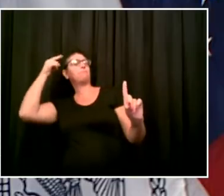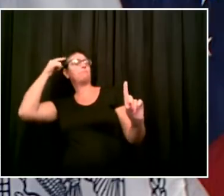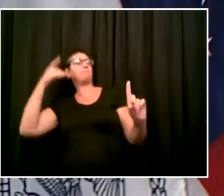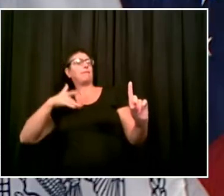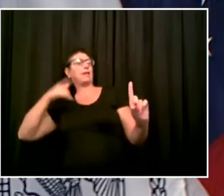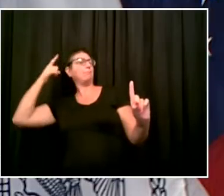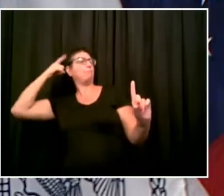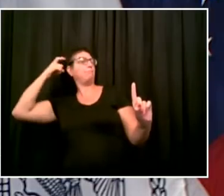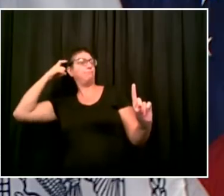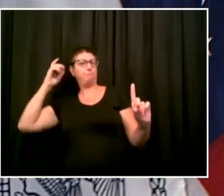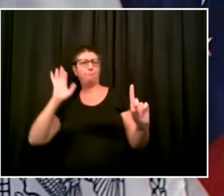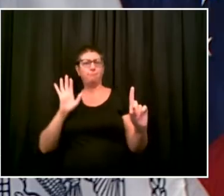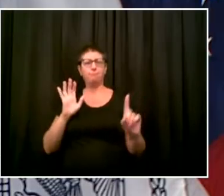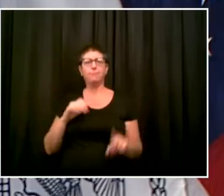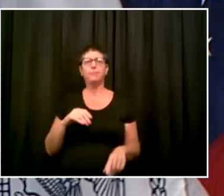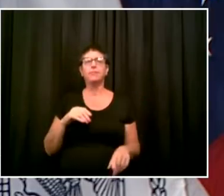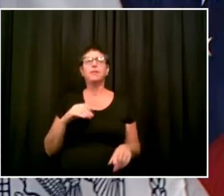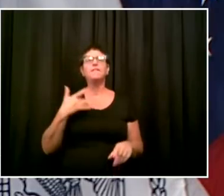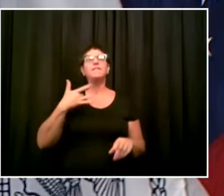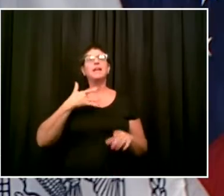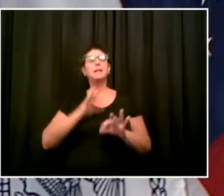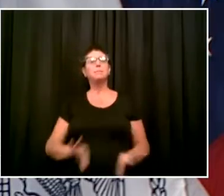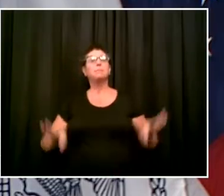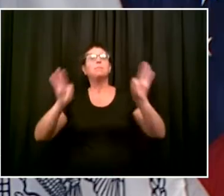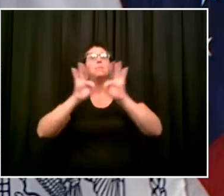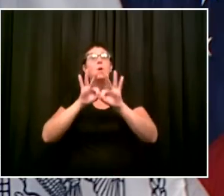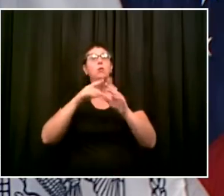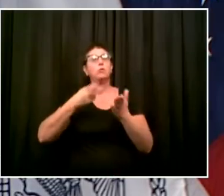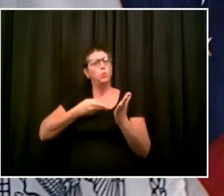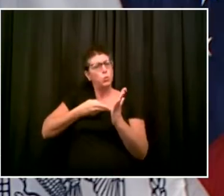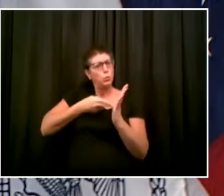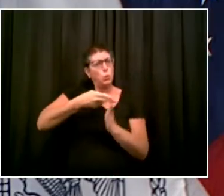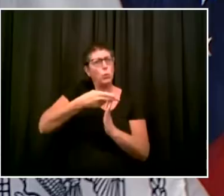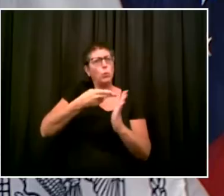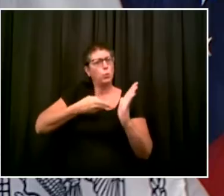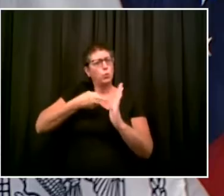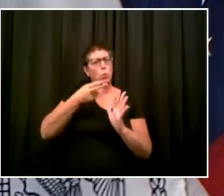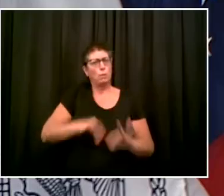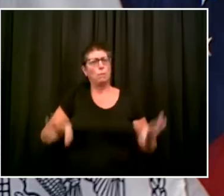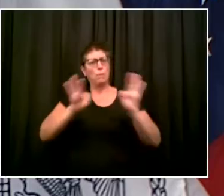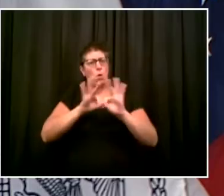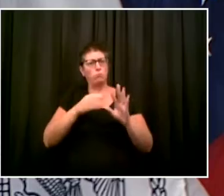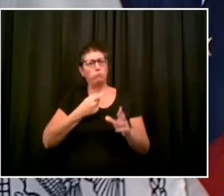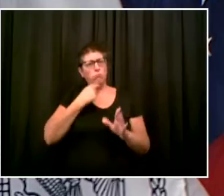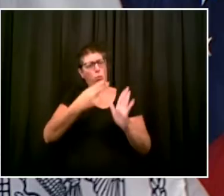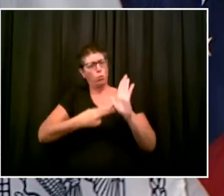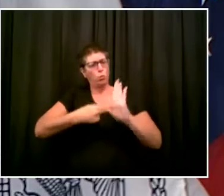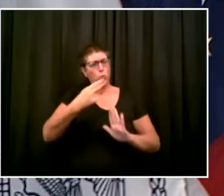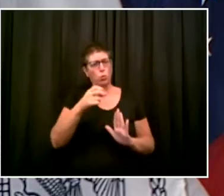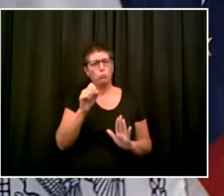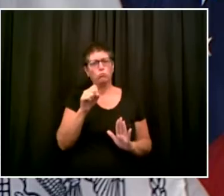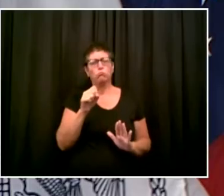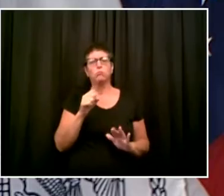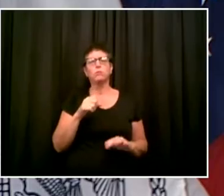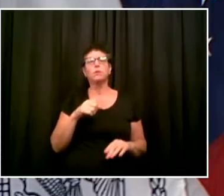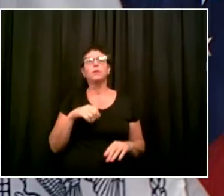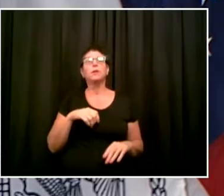ABSOLUTELY RIGHT IF THE IPLMIATCIN OIS PERPTCEION MATTERS A LOT IN THIS WORLD, ABSOLUTELY